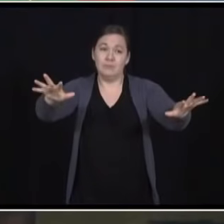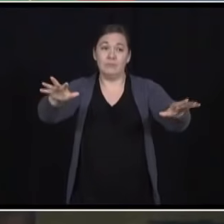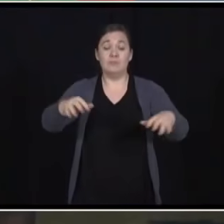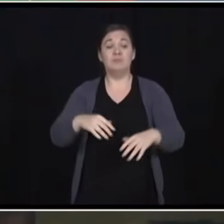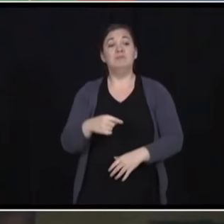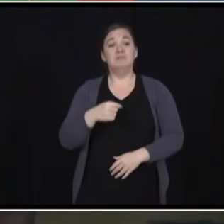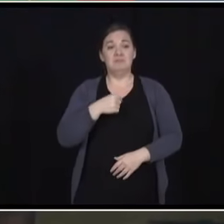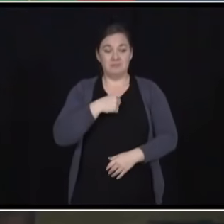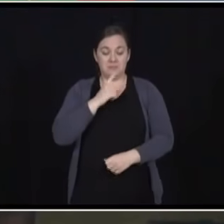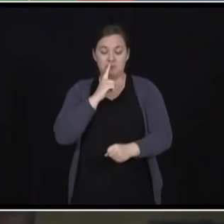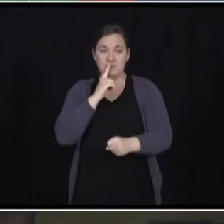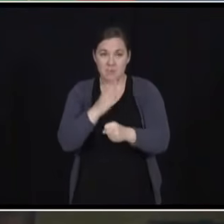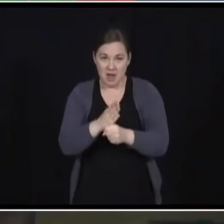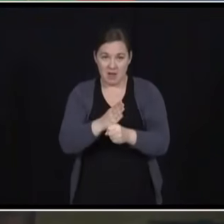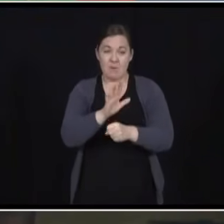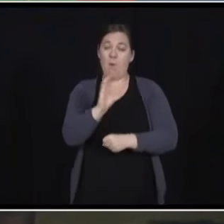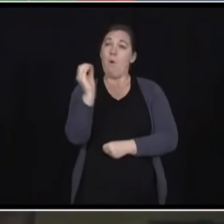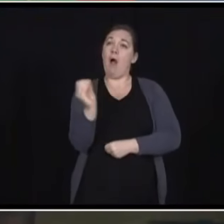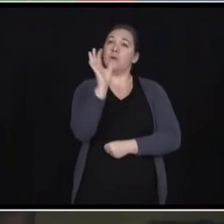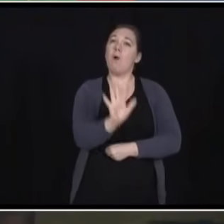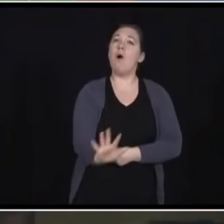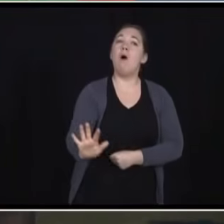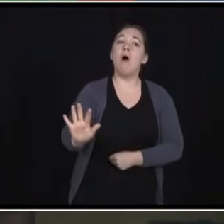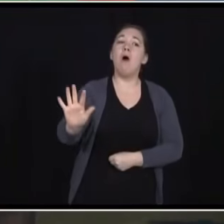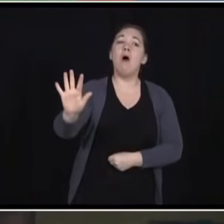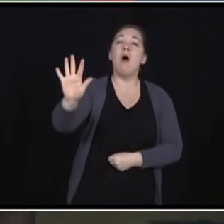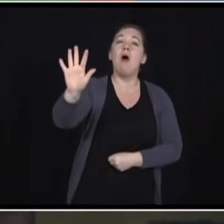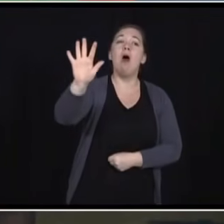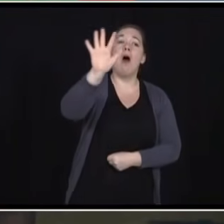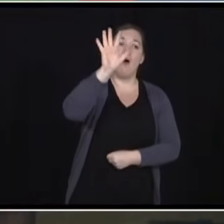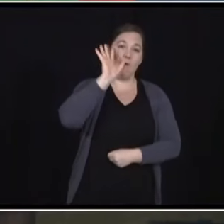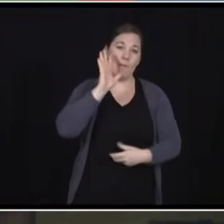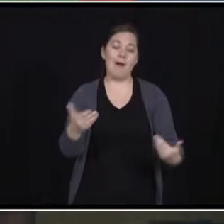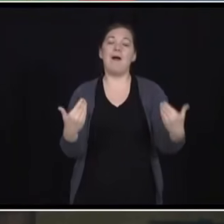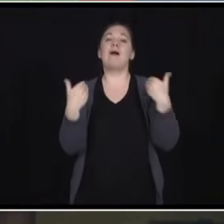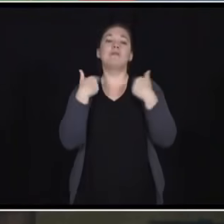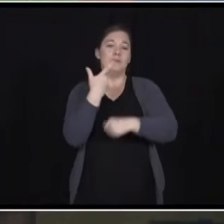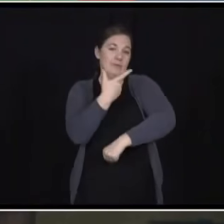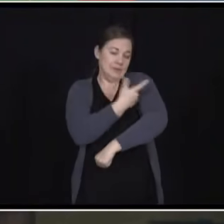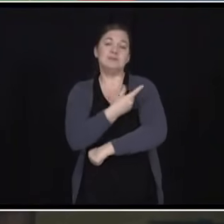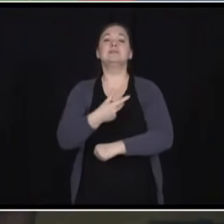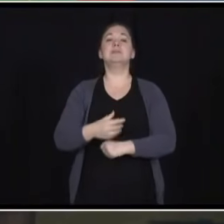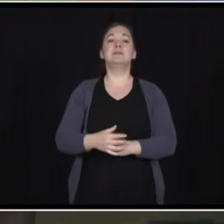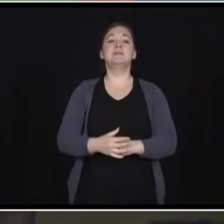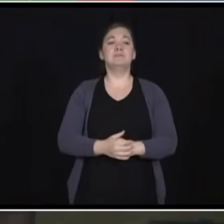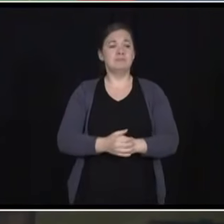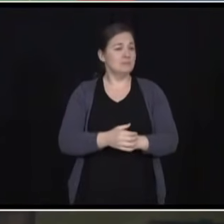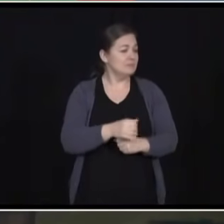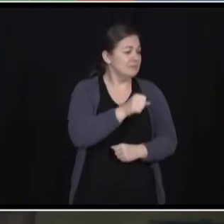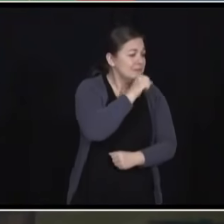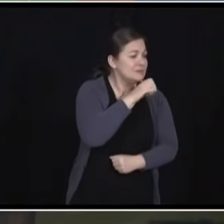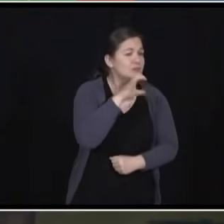Hilliard for his service and for agreeing to take on this challenge. The task force will leave no stone unturned,